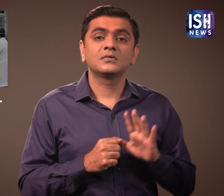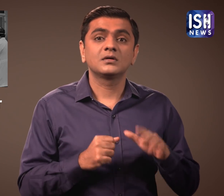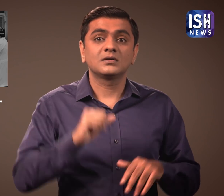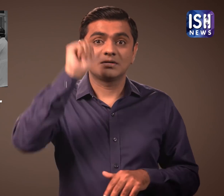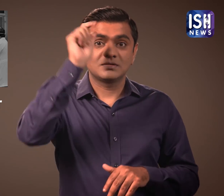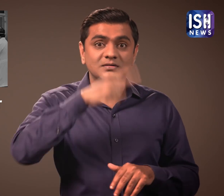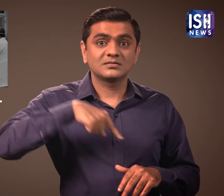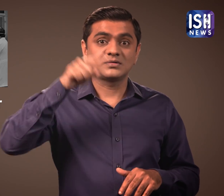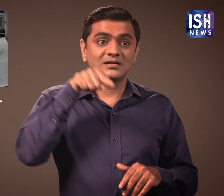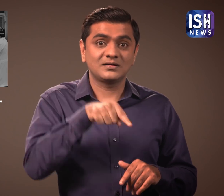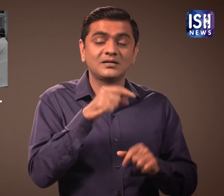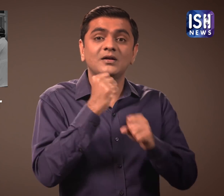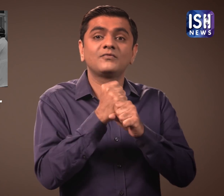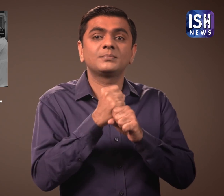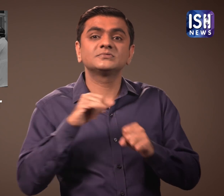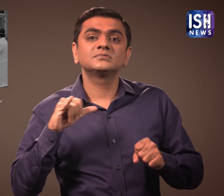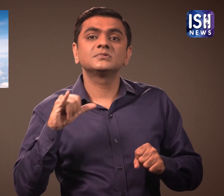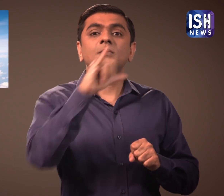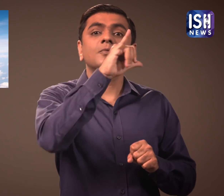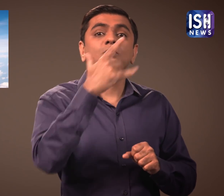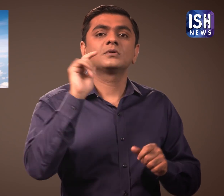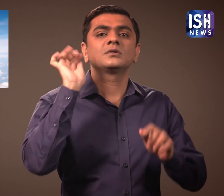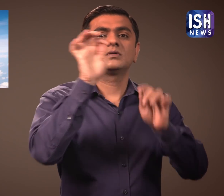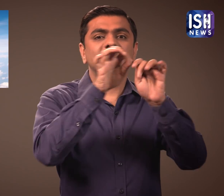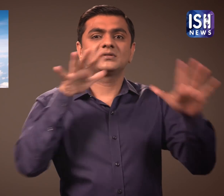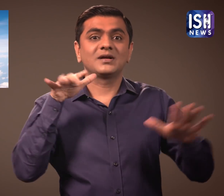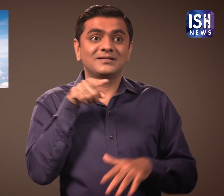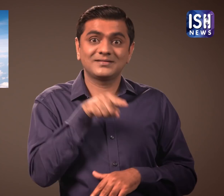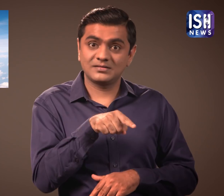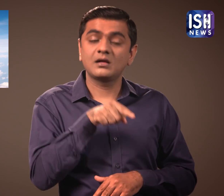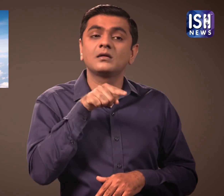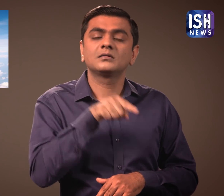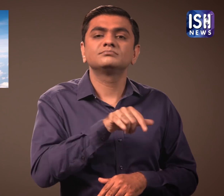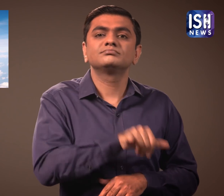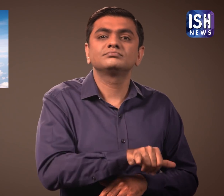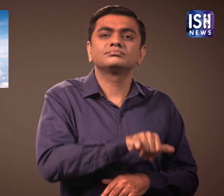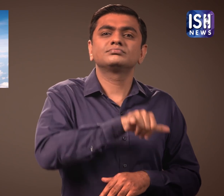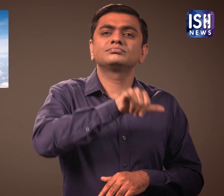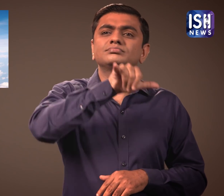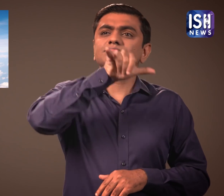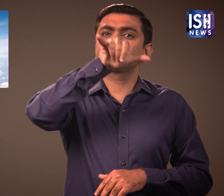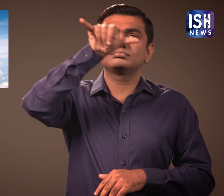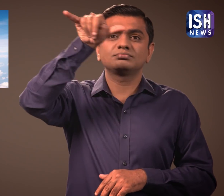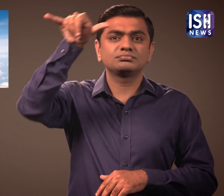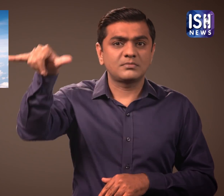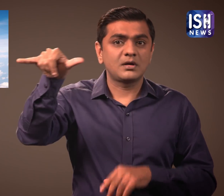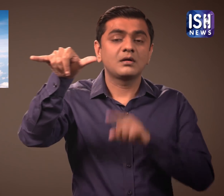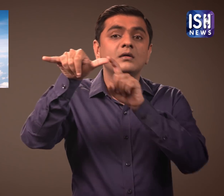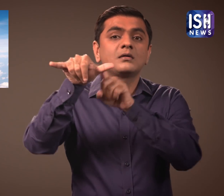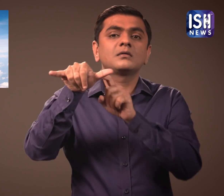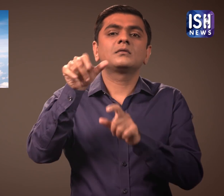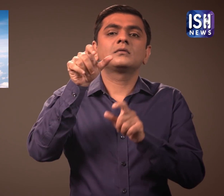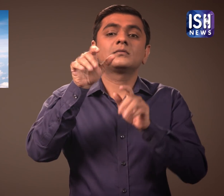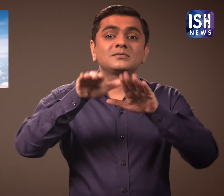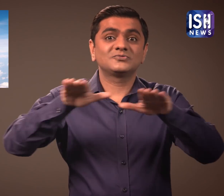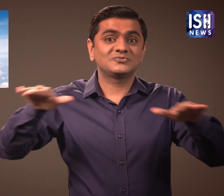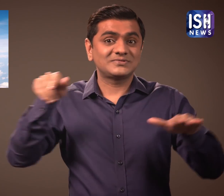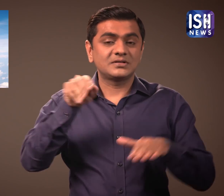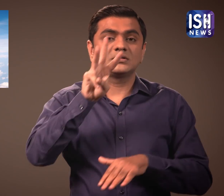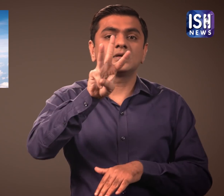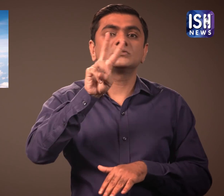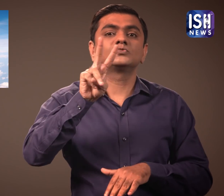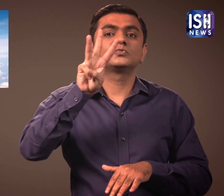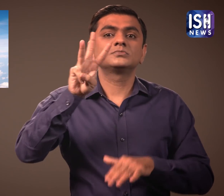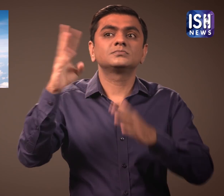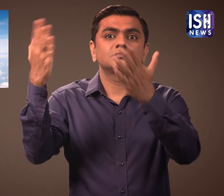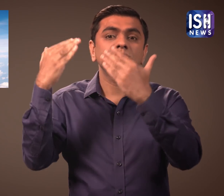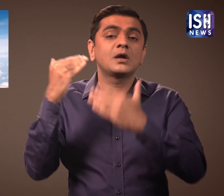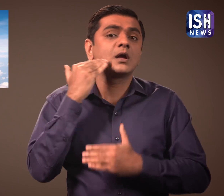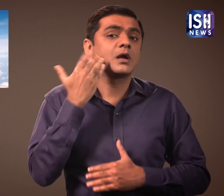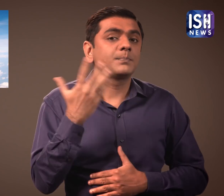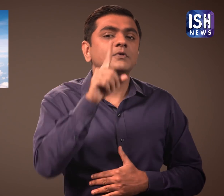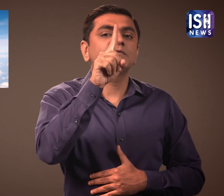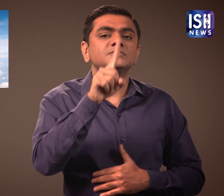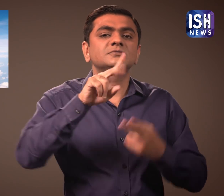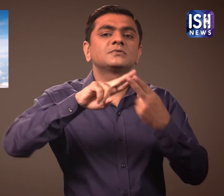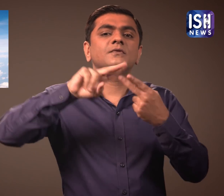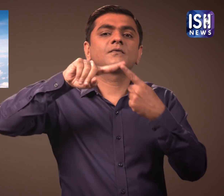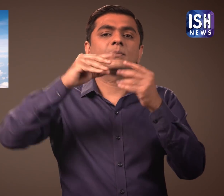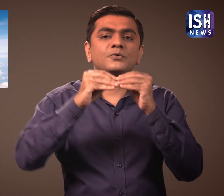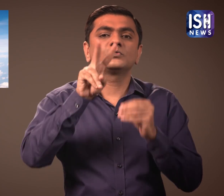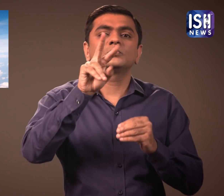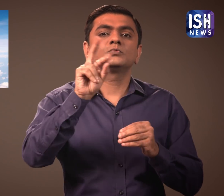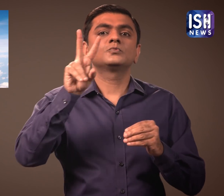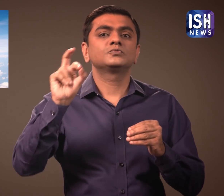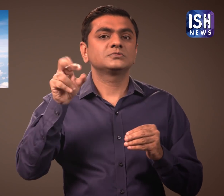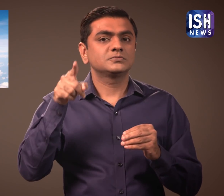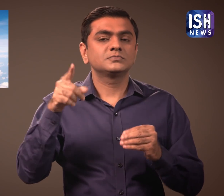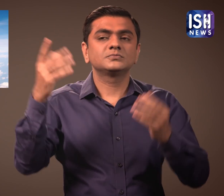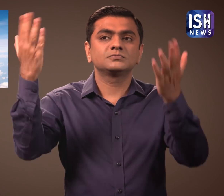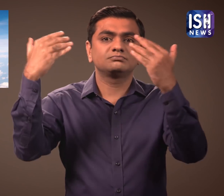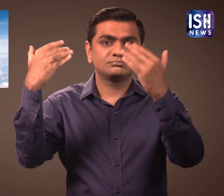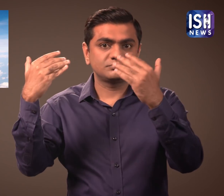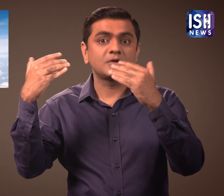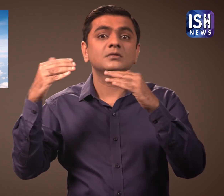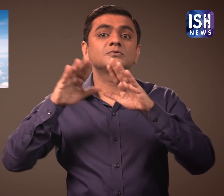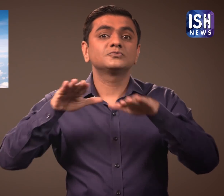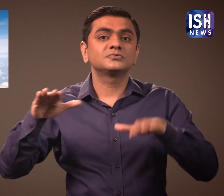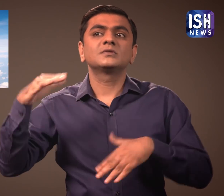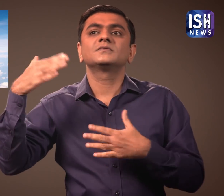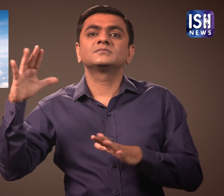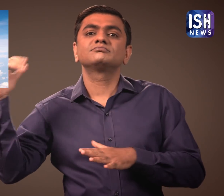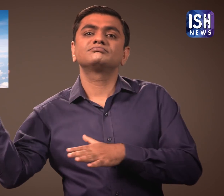On 1st feb 2020 an Air India flight brought back 323 Indian students from China.